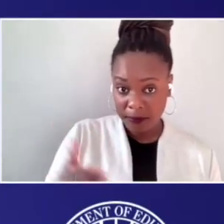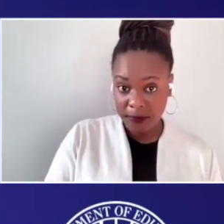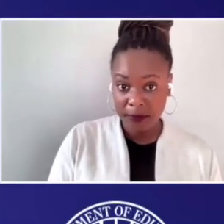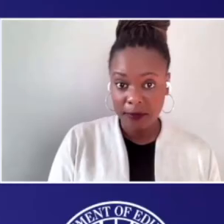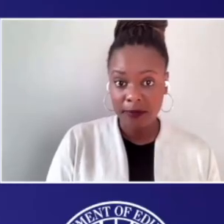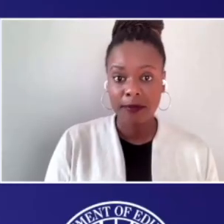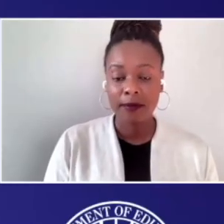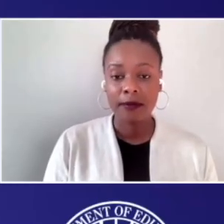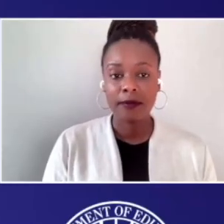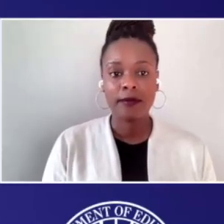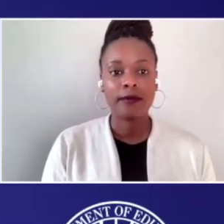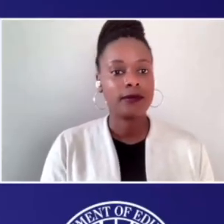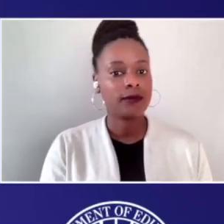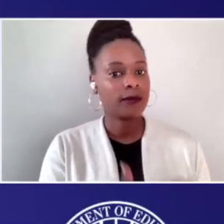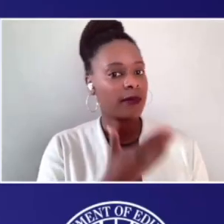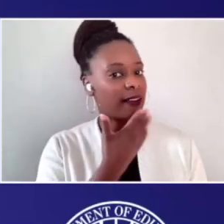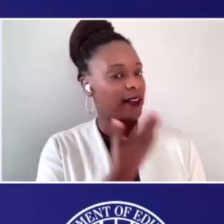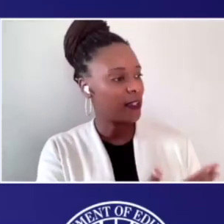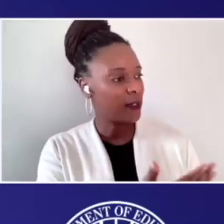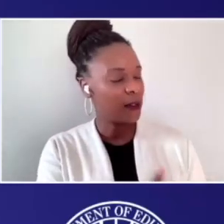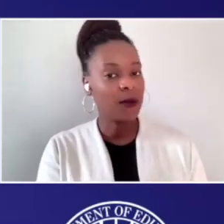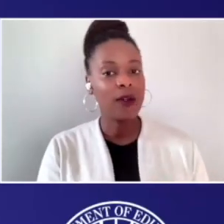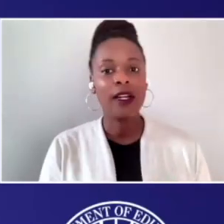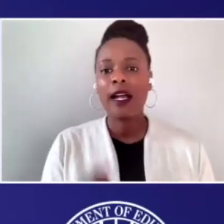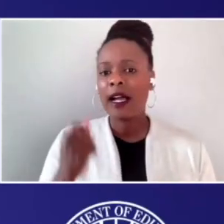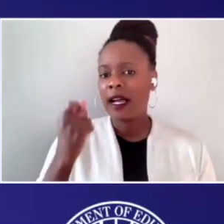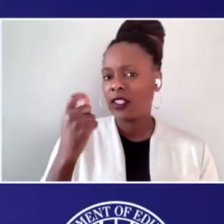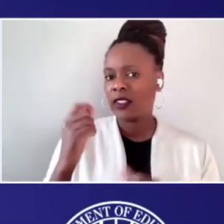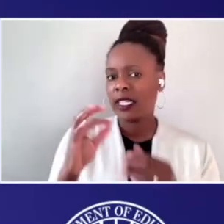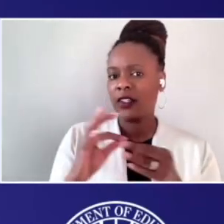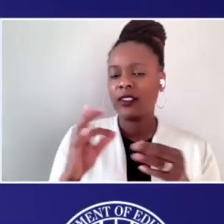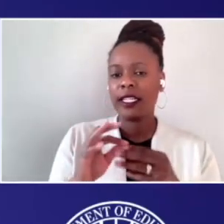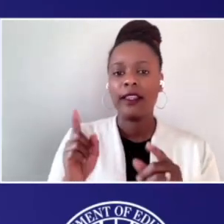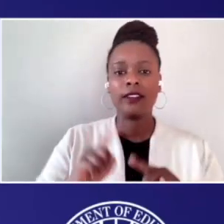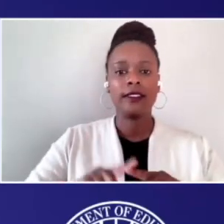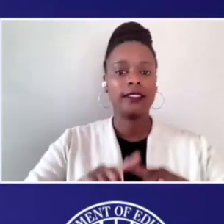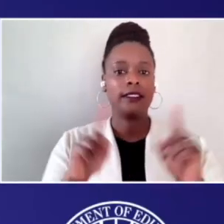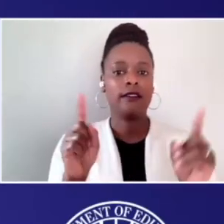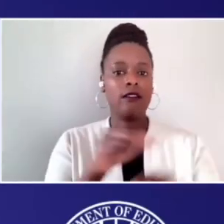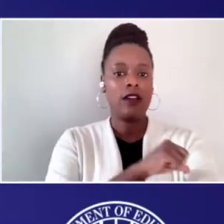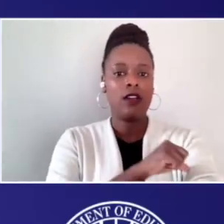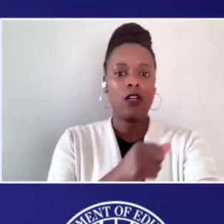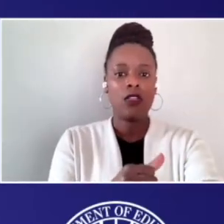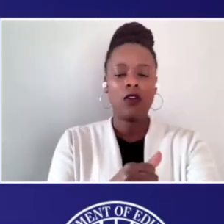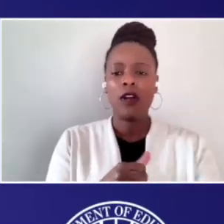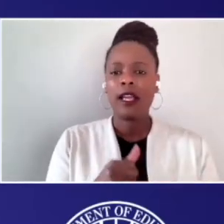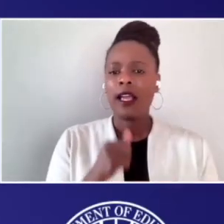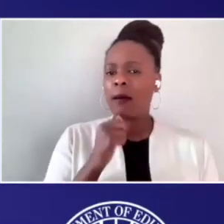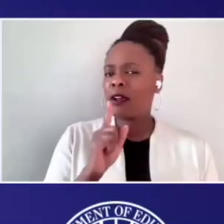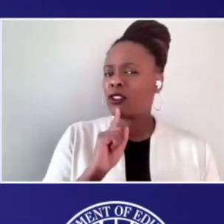So, thank you. I understand you're saying there's a different authority out there. I'm not sure I'm tracking on how that